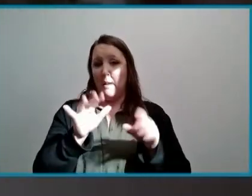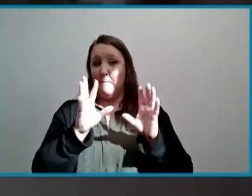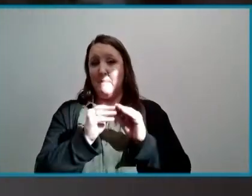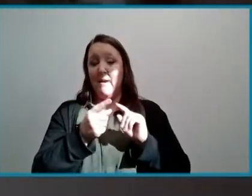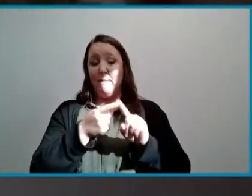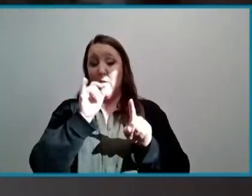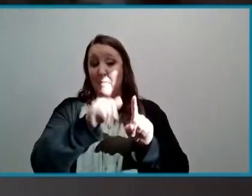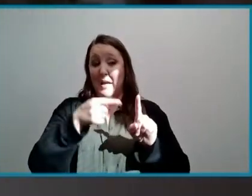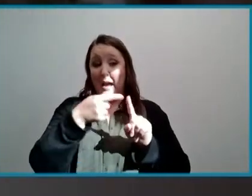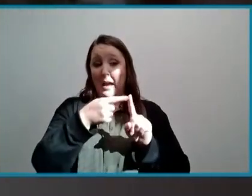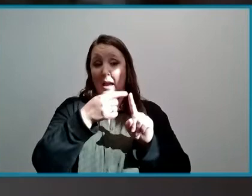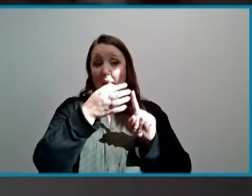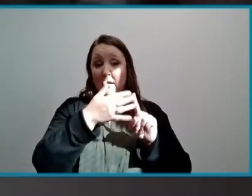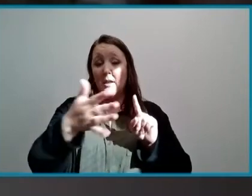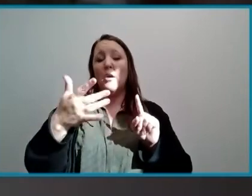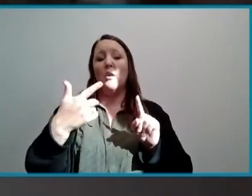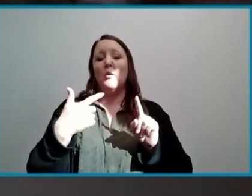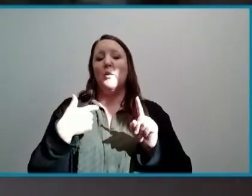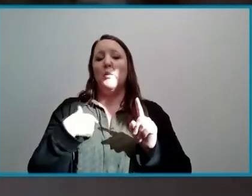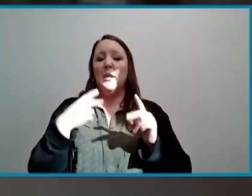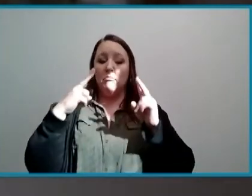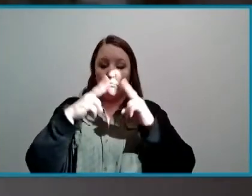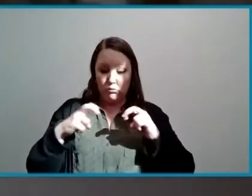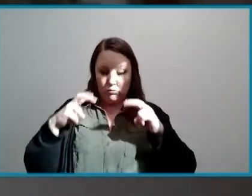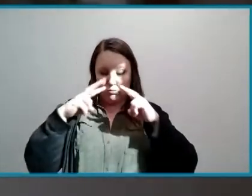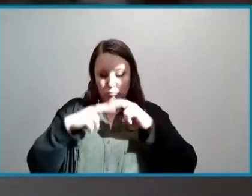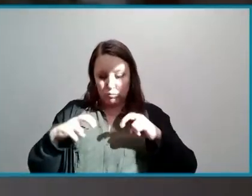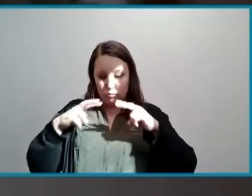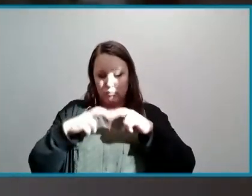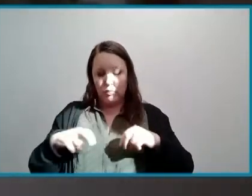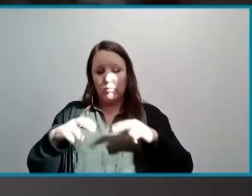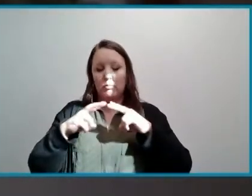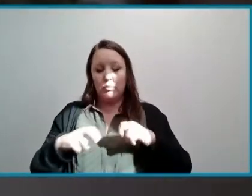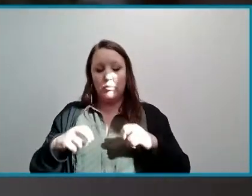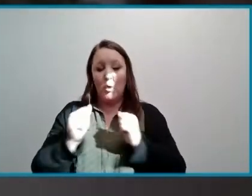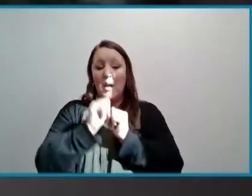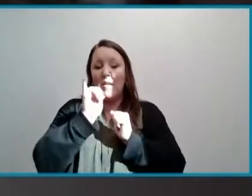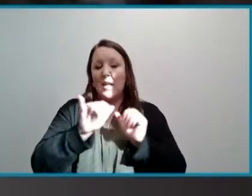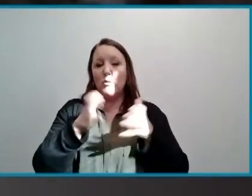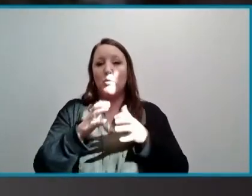we got to dig a little bit deeper with that group because they were able to watch that play and say, "Hey,